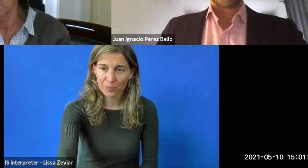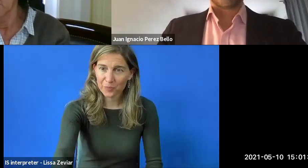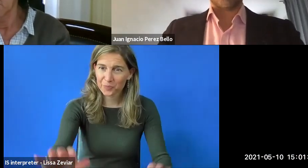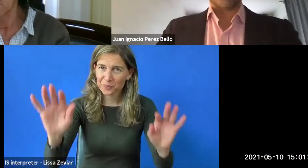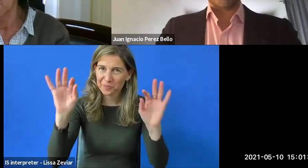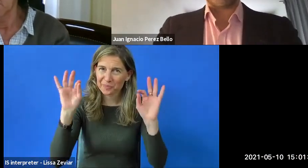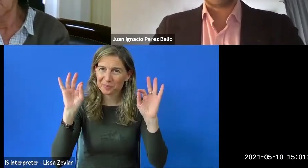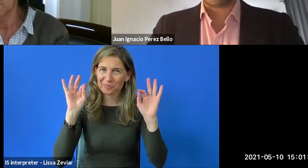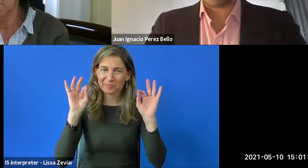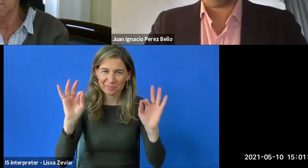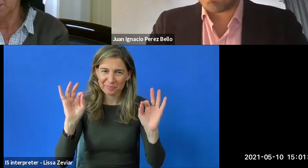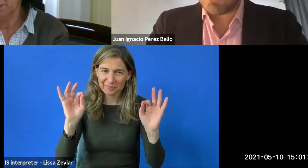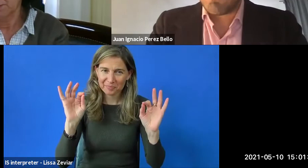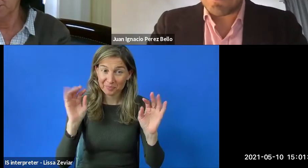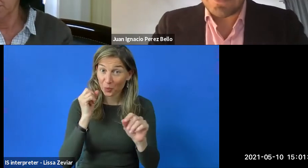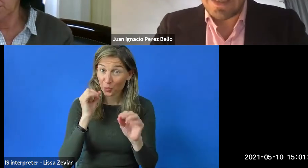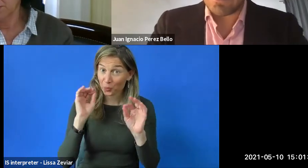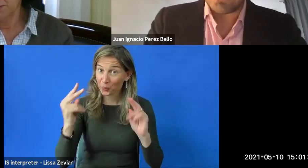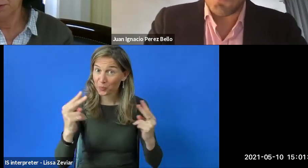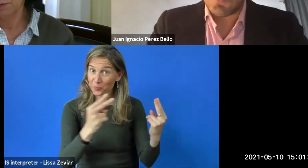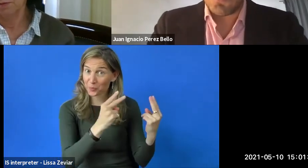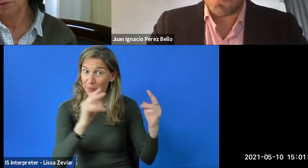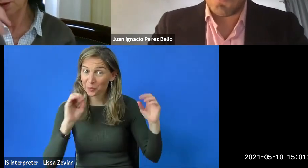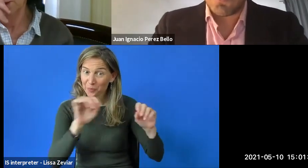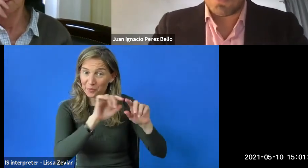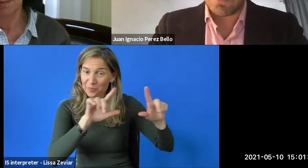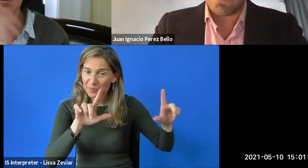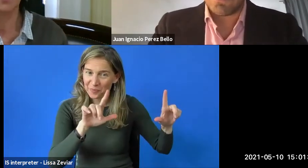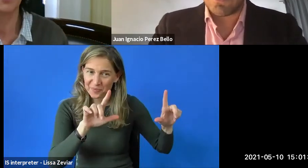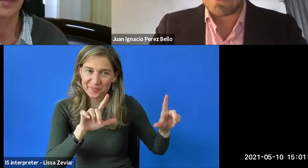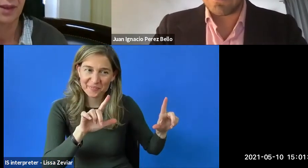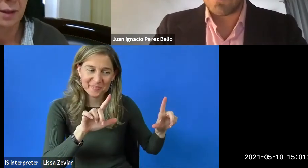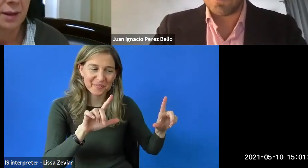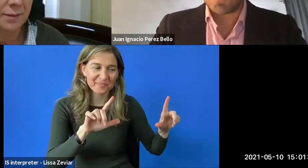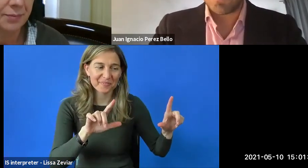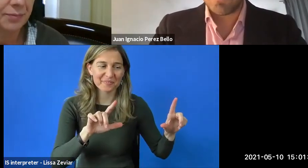In this first slide, I just want to put things in perspective